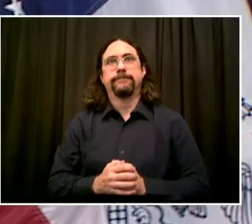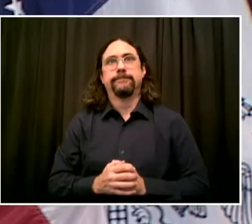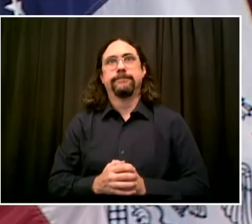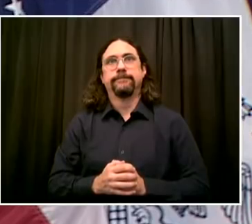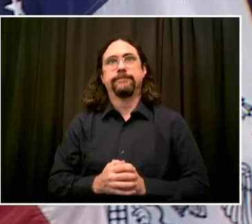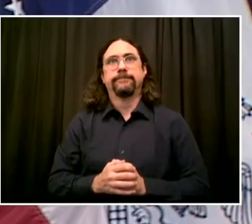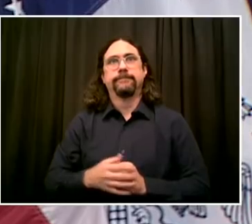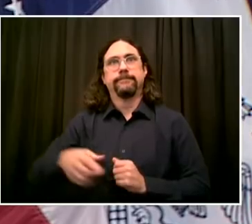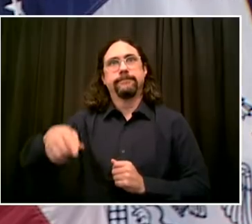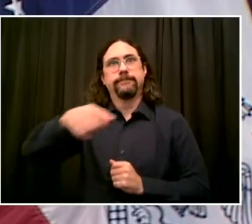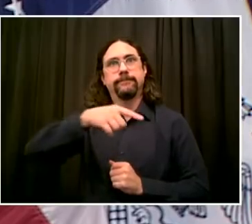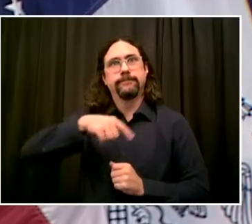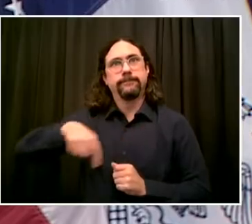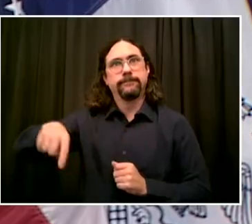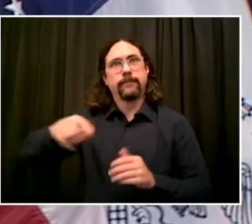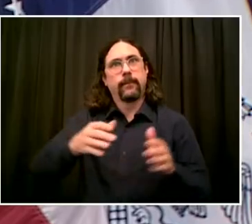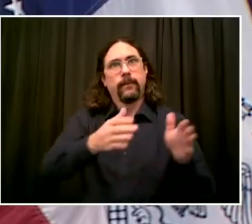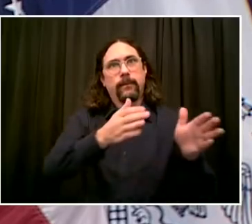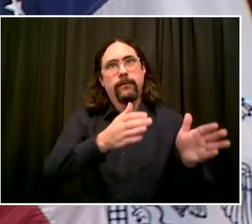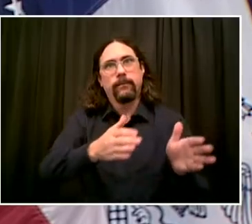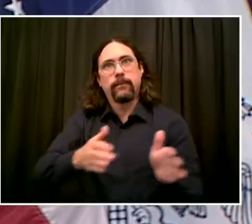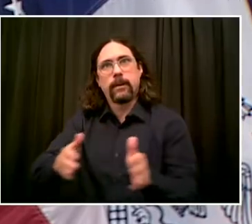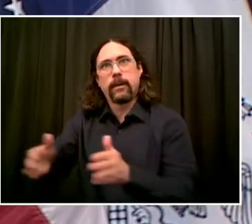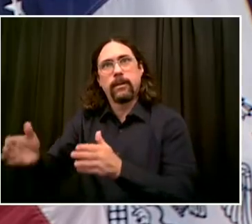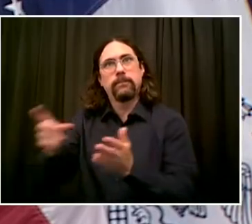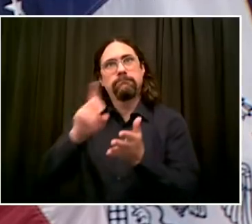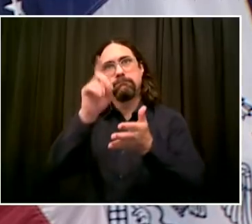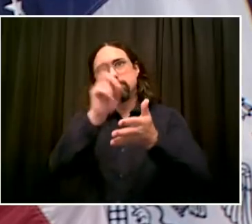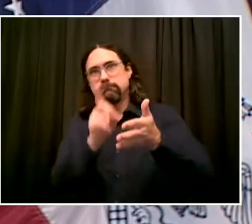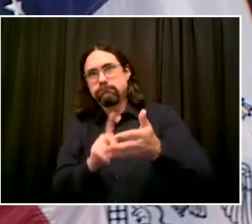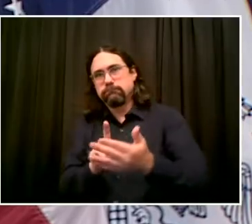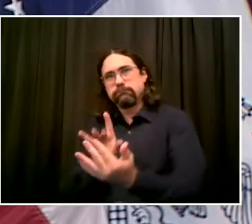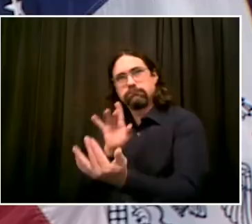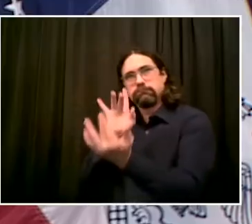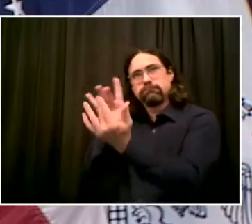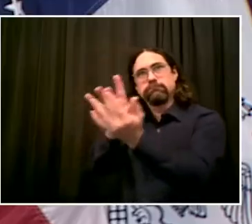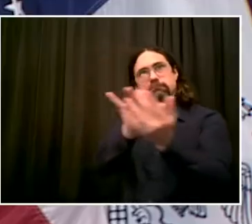QUICK ABOUT THIS. I PLAN TO DESIGNED TO PROVIDE SUPERVISED COVERAGE ON [INDISCERNIBLE],